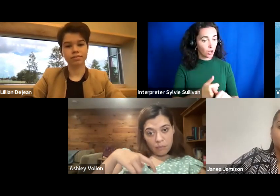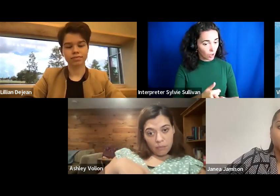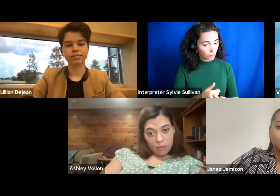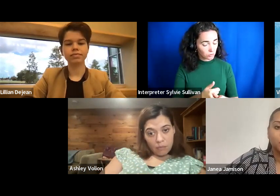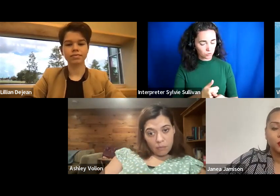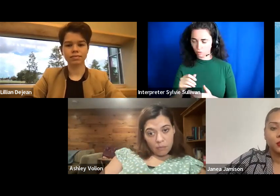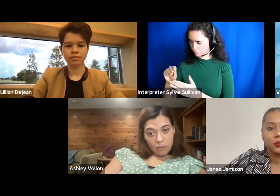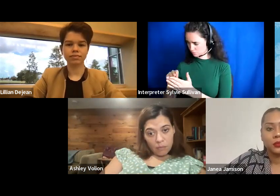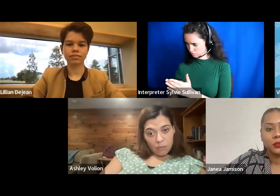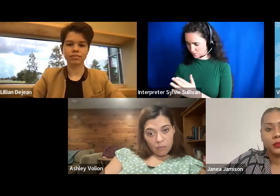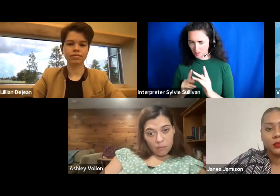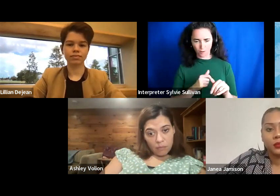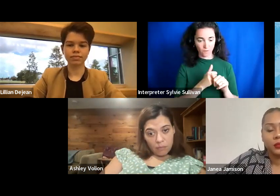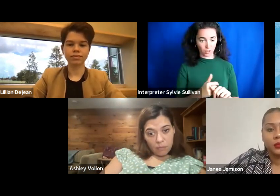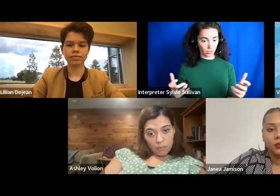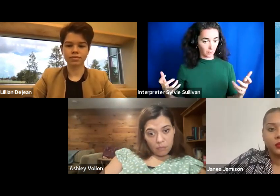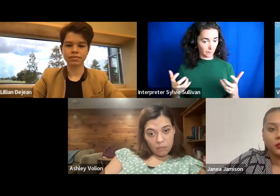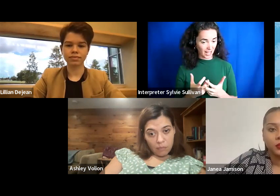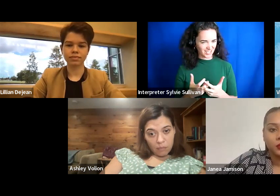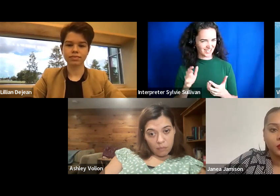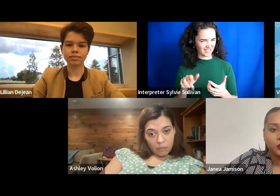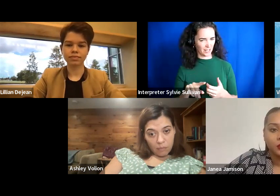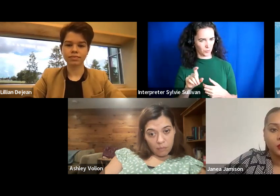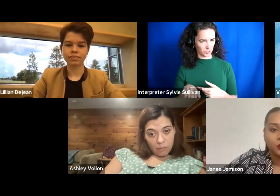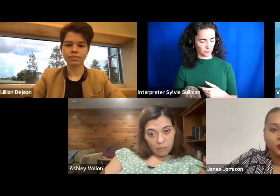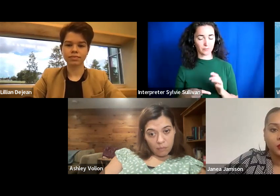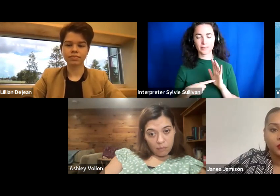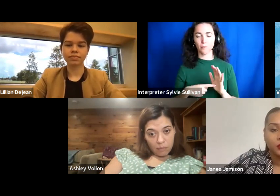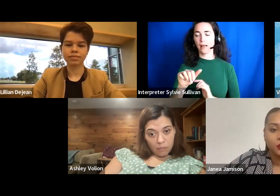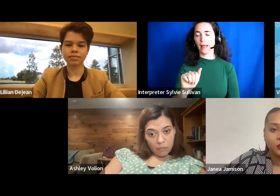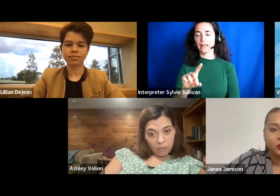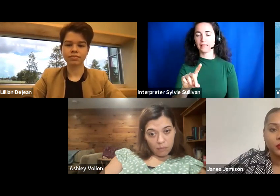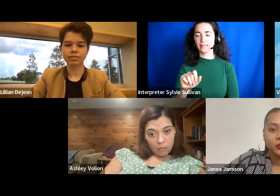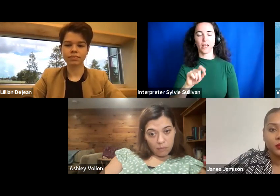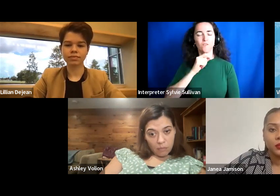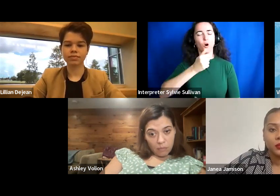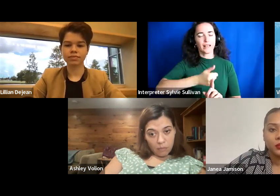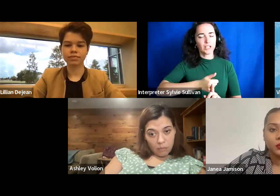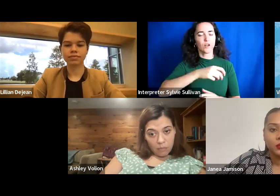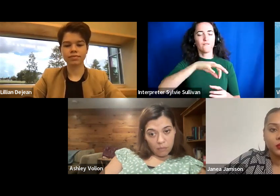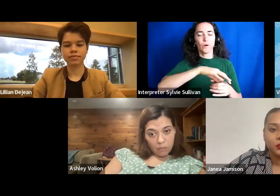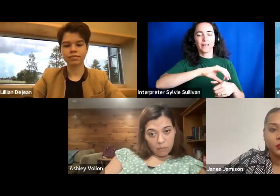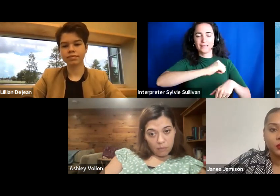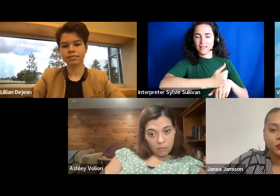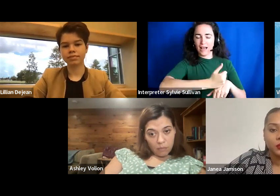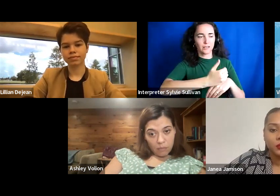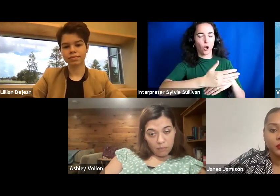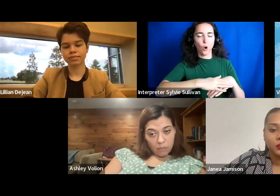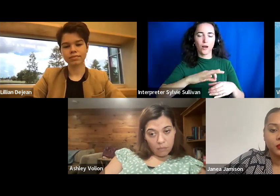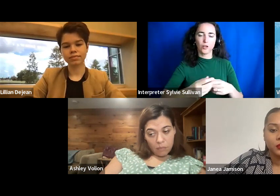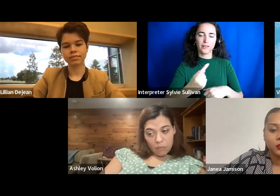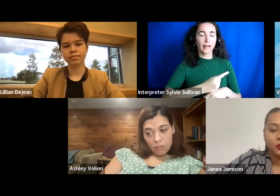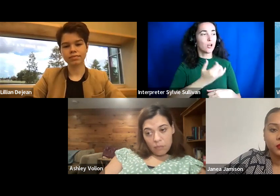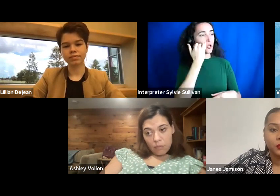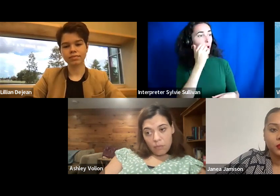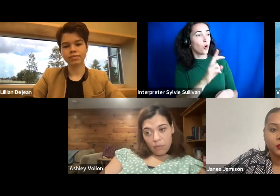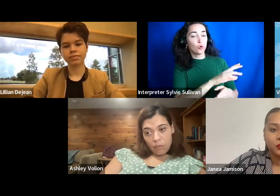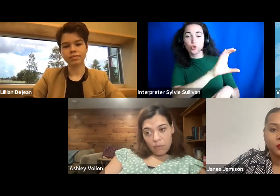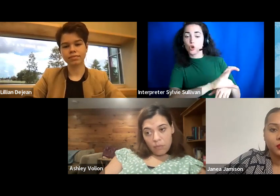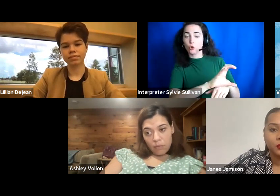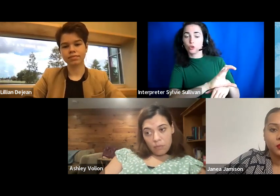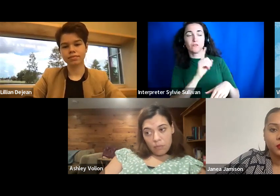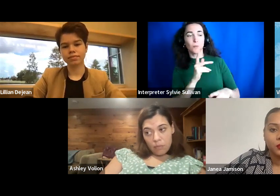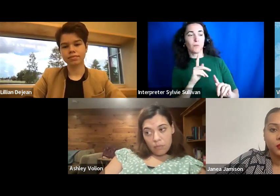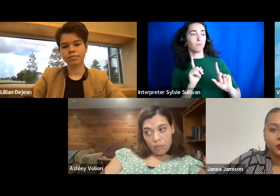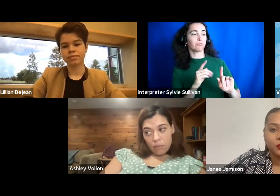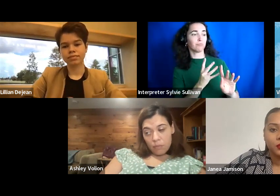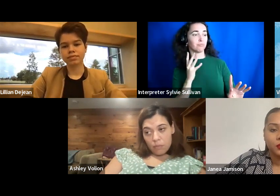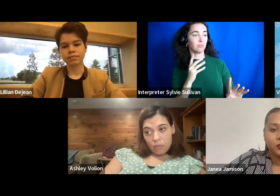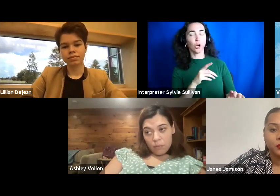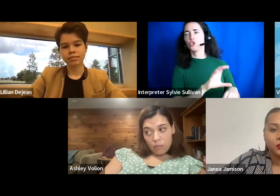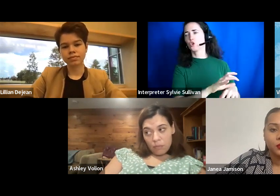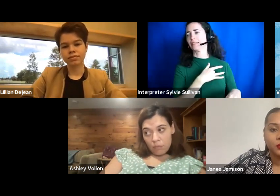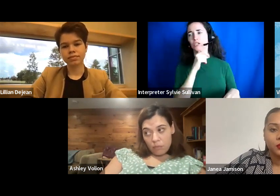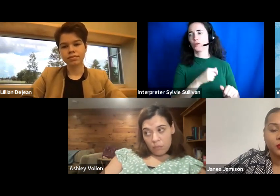So you know. One example is that the ada applies to all voting sites on election day, even if a church, for example, that's being used as a polling site, doesn't need to be 88 compliant the other